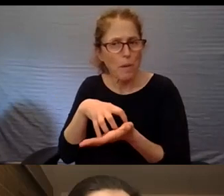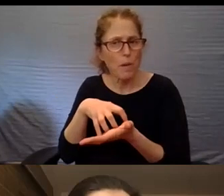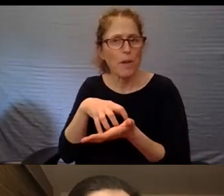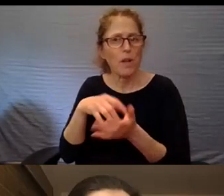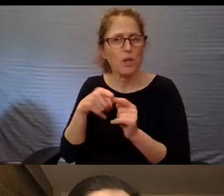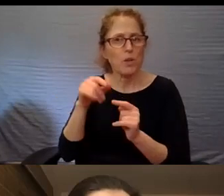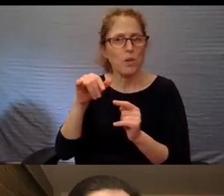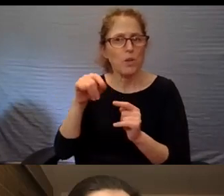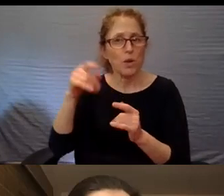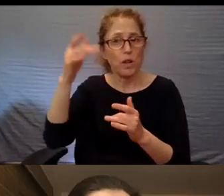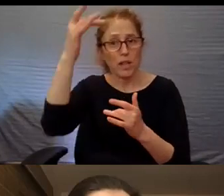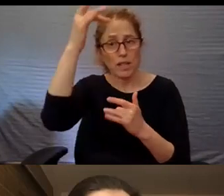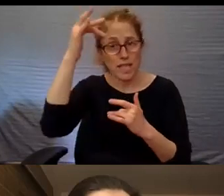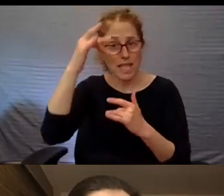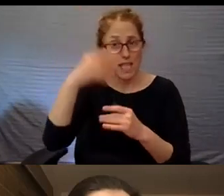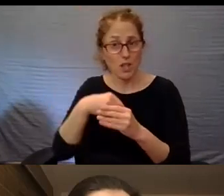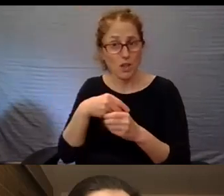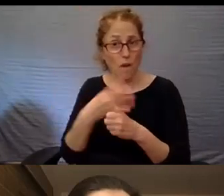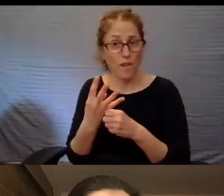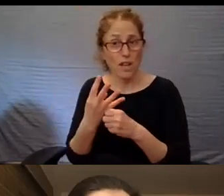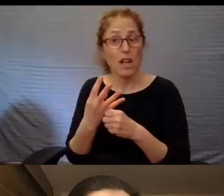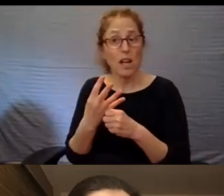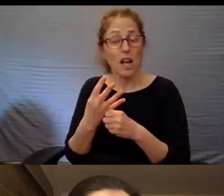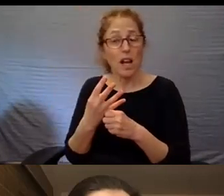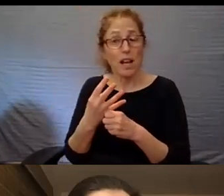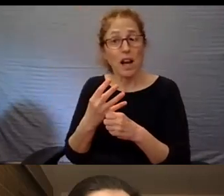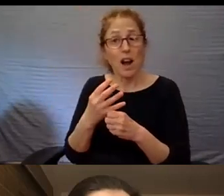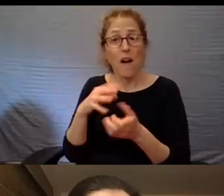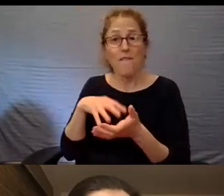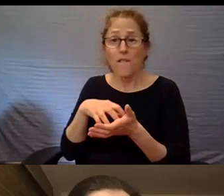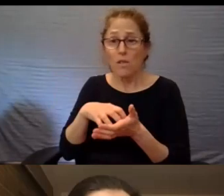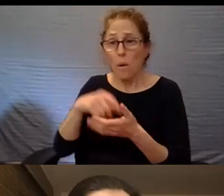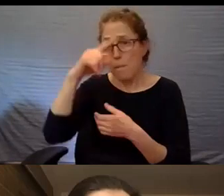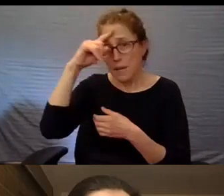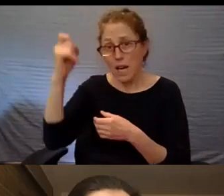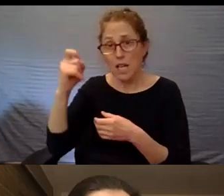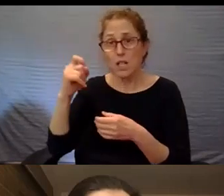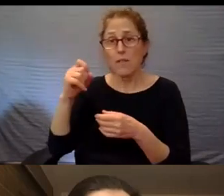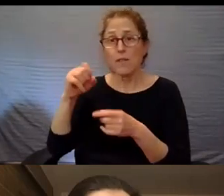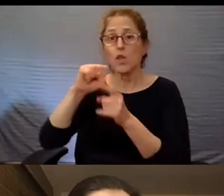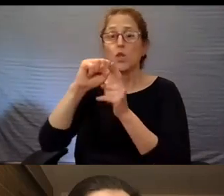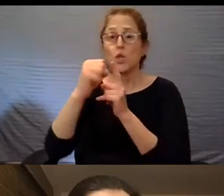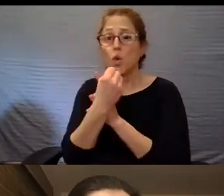disease are vulnerable because of certain social arrangements that put them in vulnerable places.